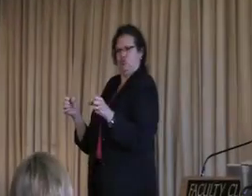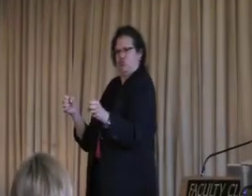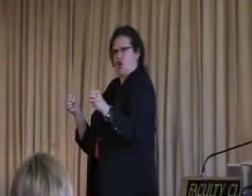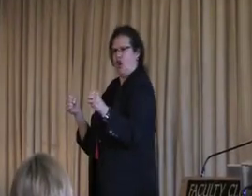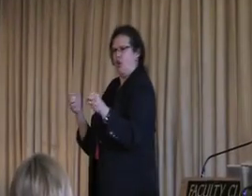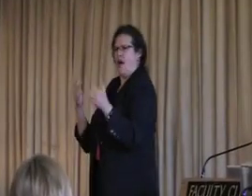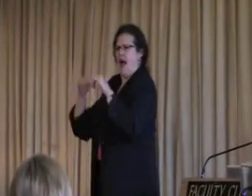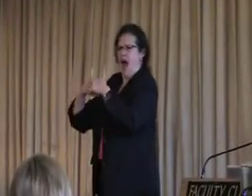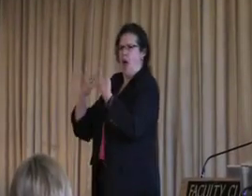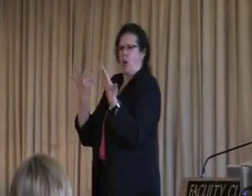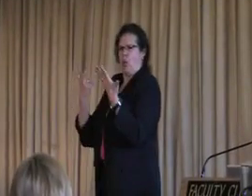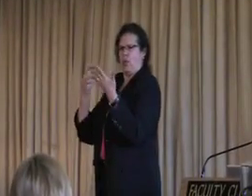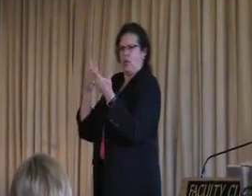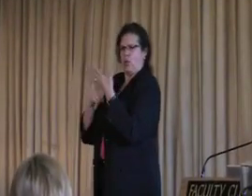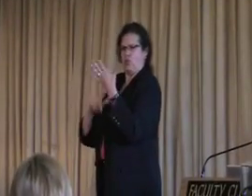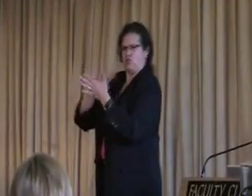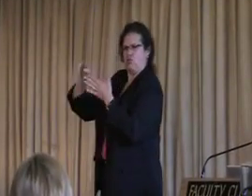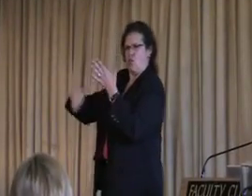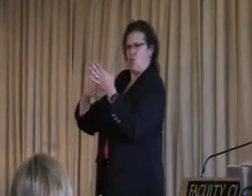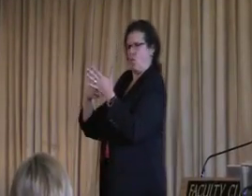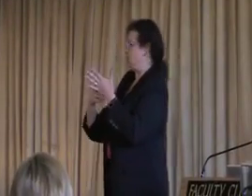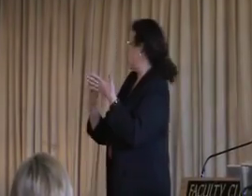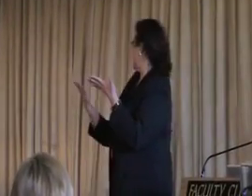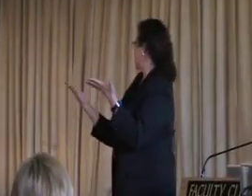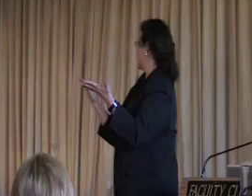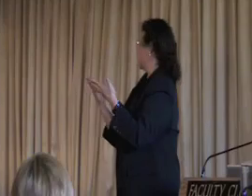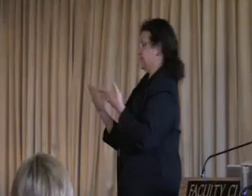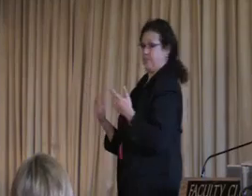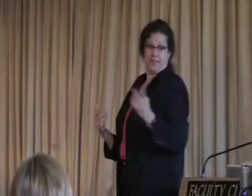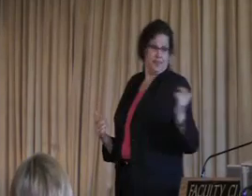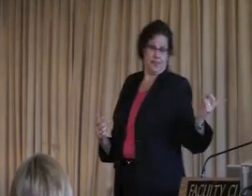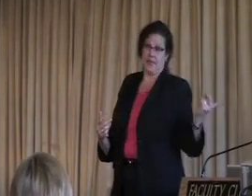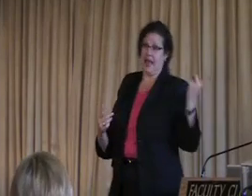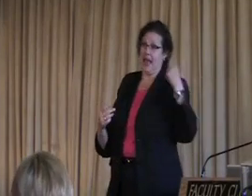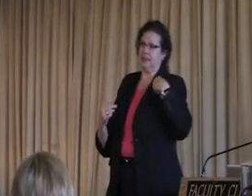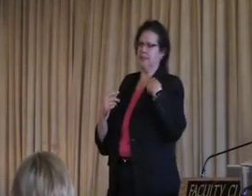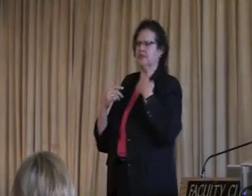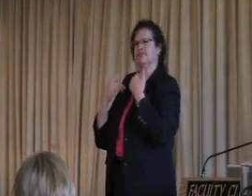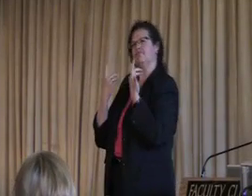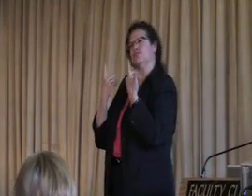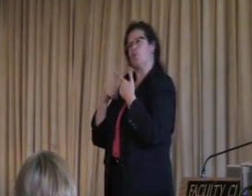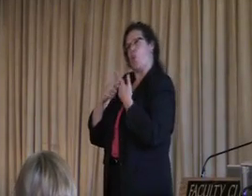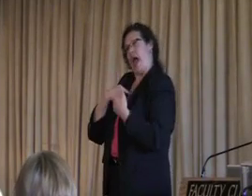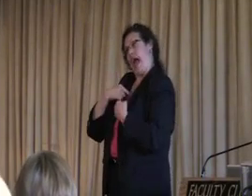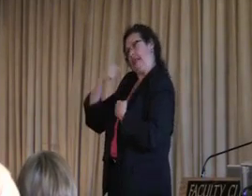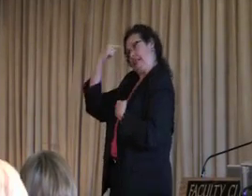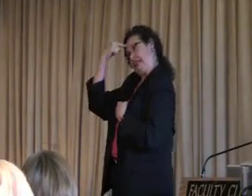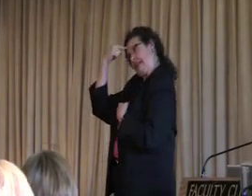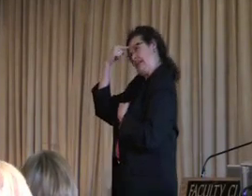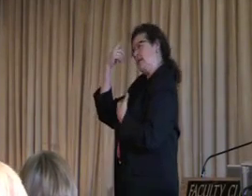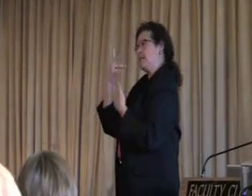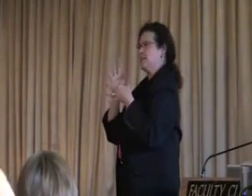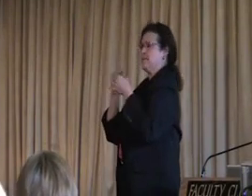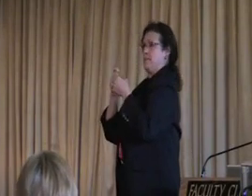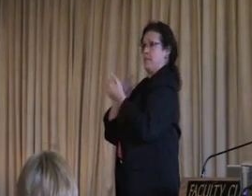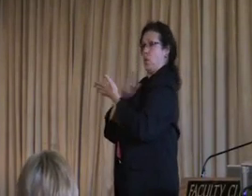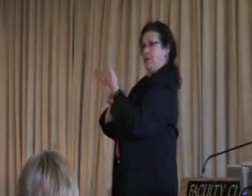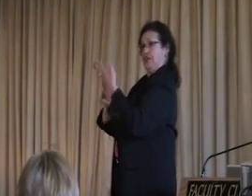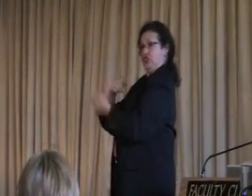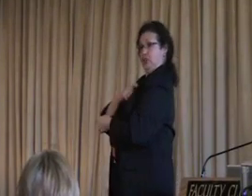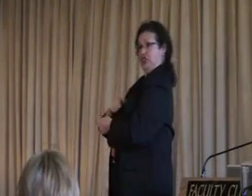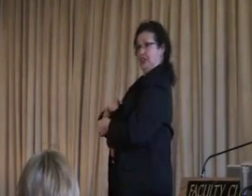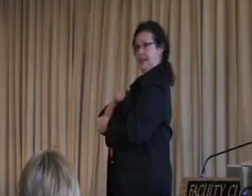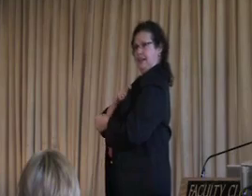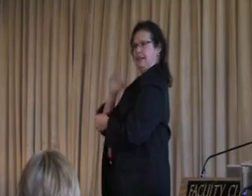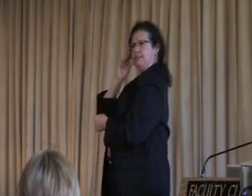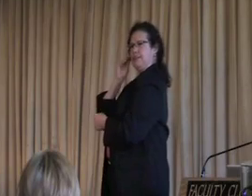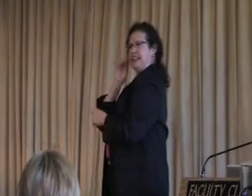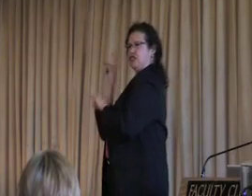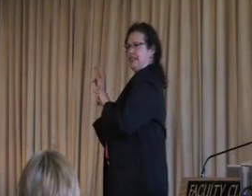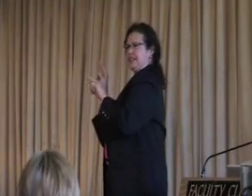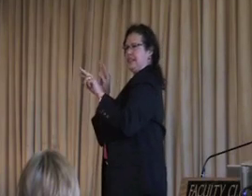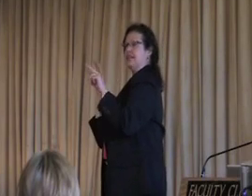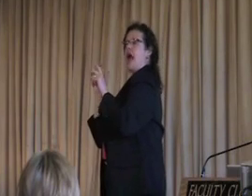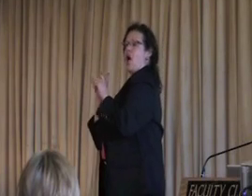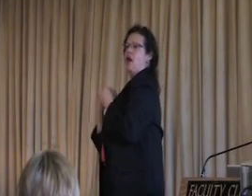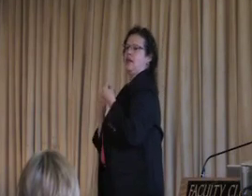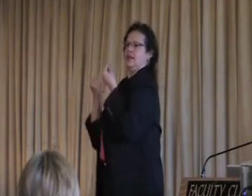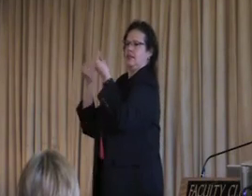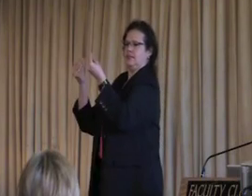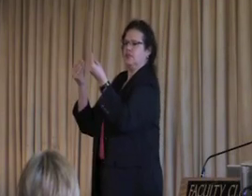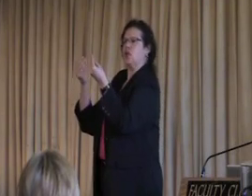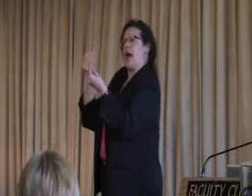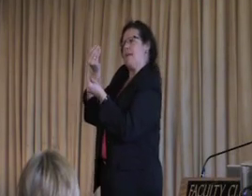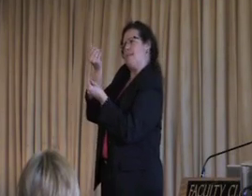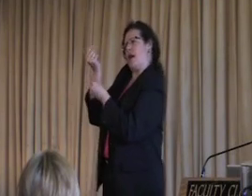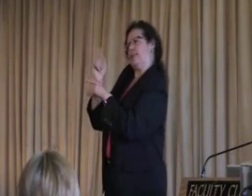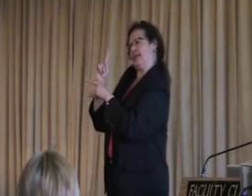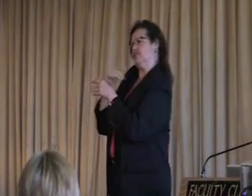role of WCCSD. Debra asked me what I thought based on my research in Switzerland, and I